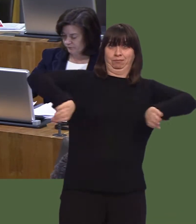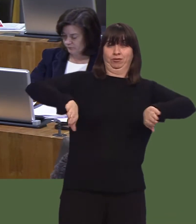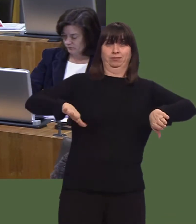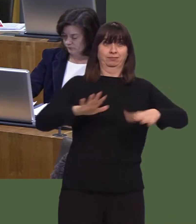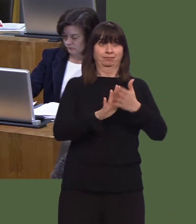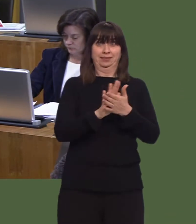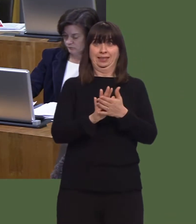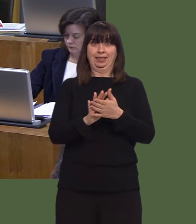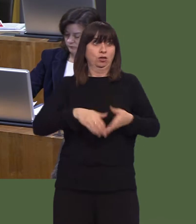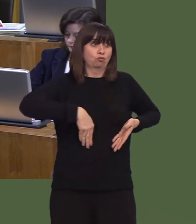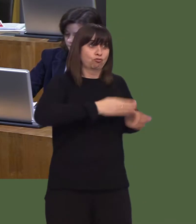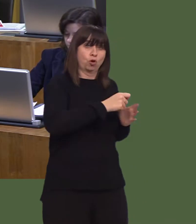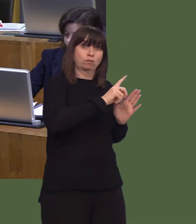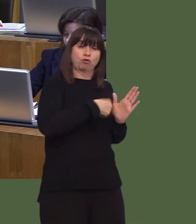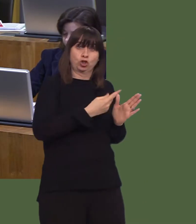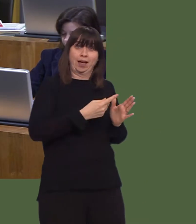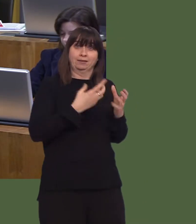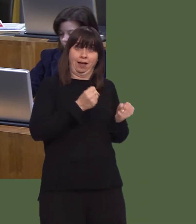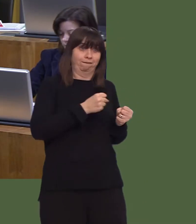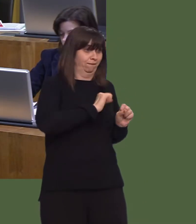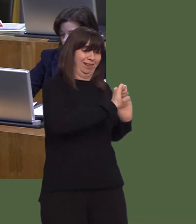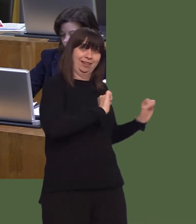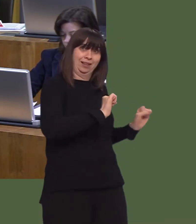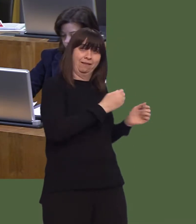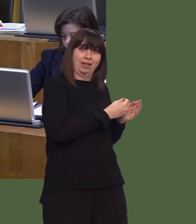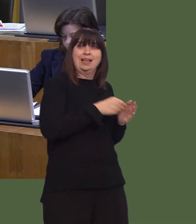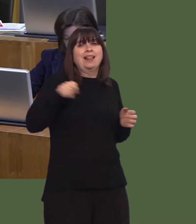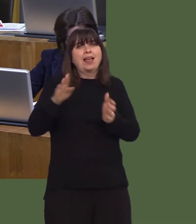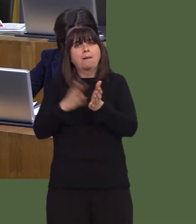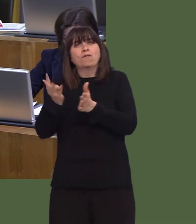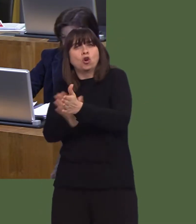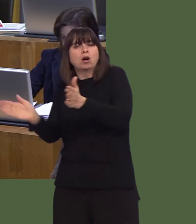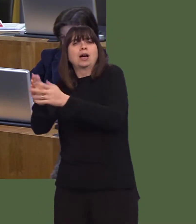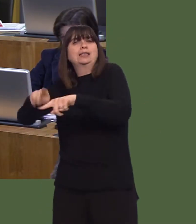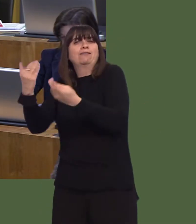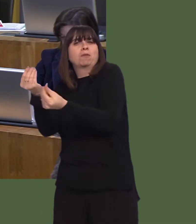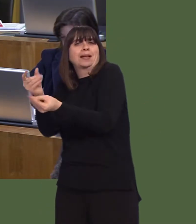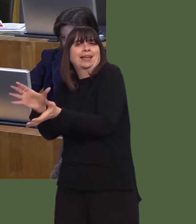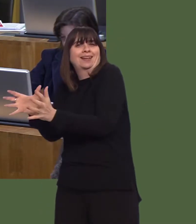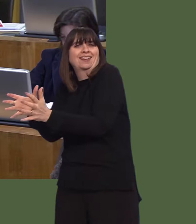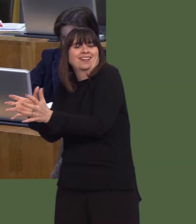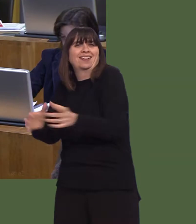with any other roads project in terms of funding. When it comes to the metro, that is being funded in a different way, looking at our